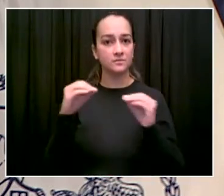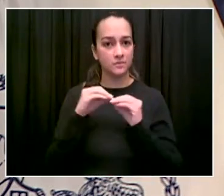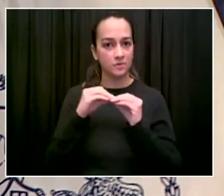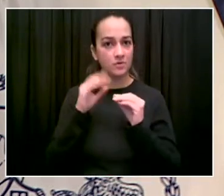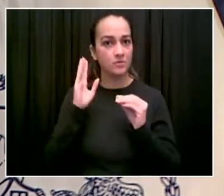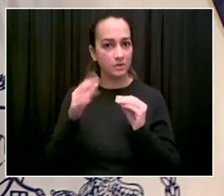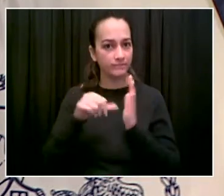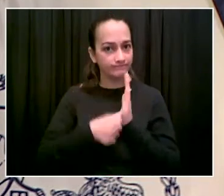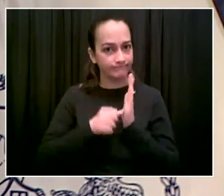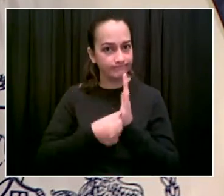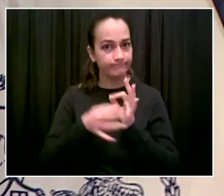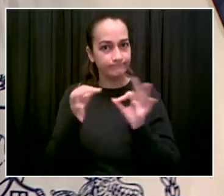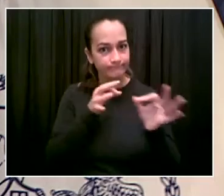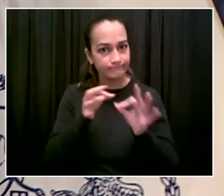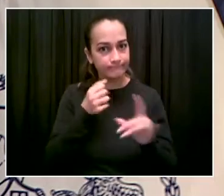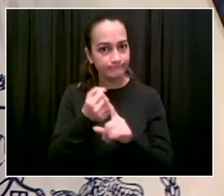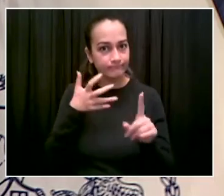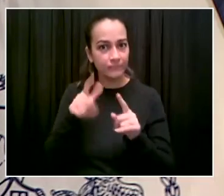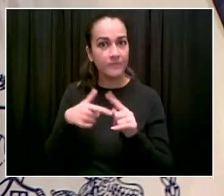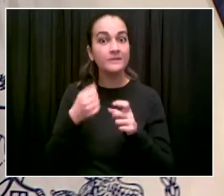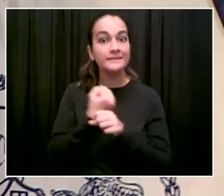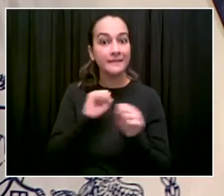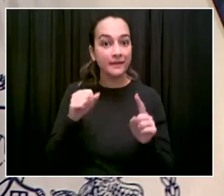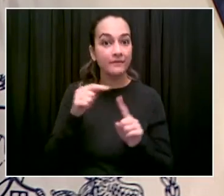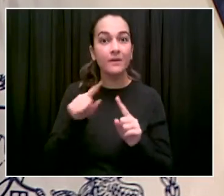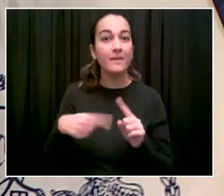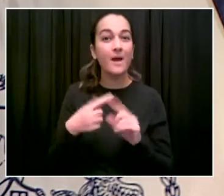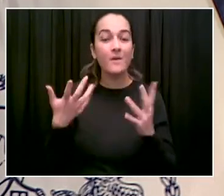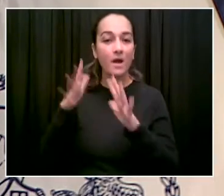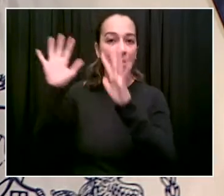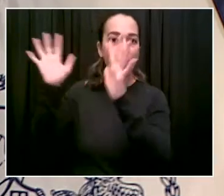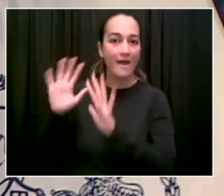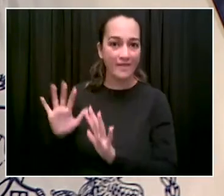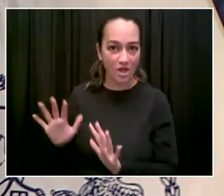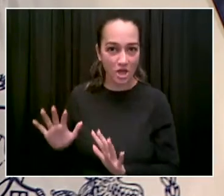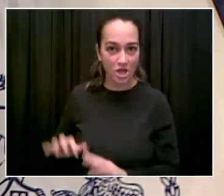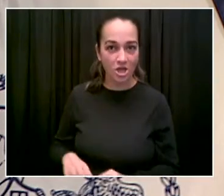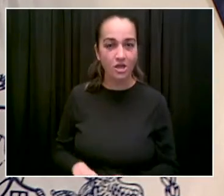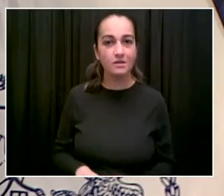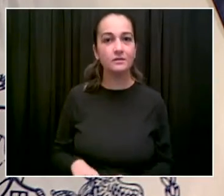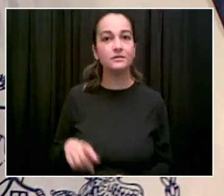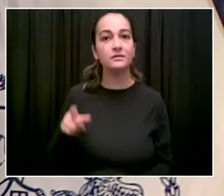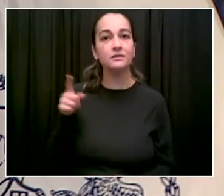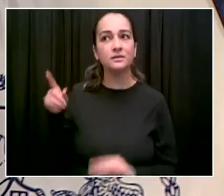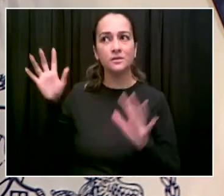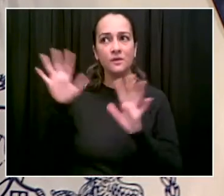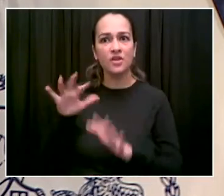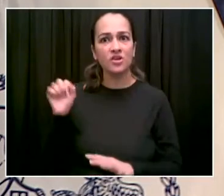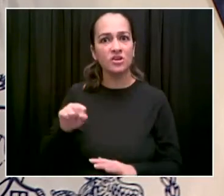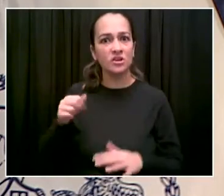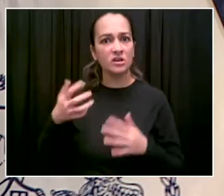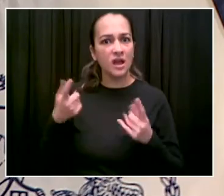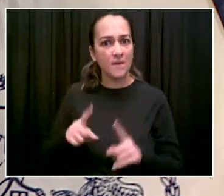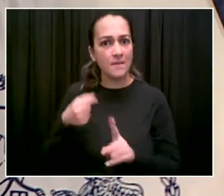LABOR DAY. ONE MORE THING , KEEPING PEOPLE SAFE INVOLVES KEEPING AN EYE